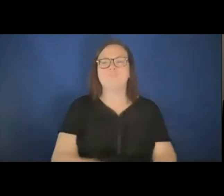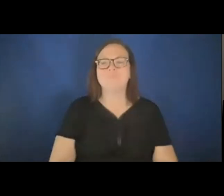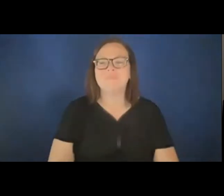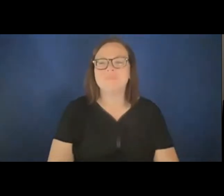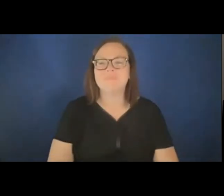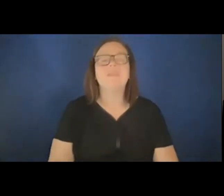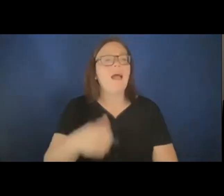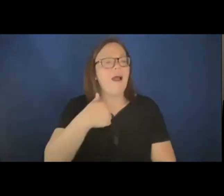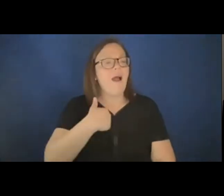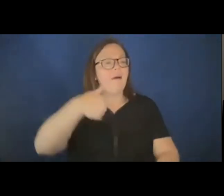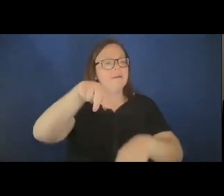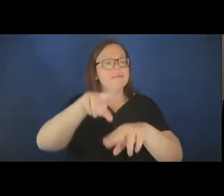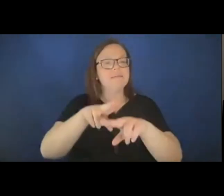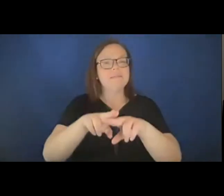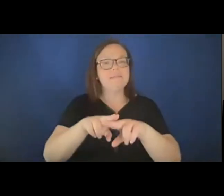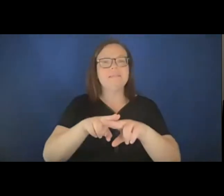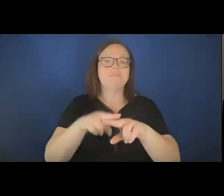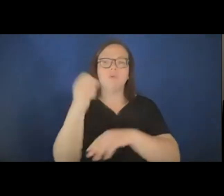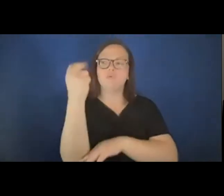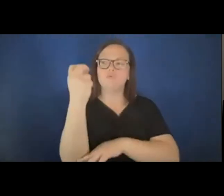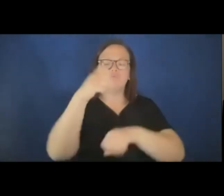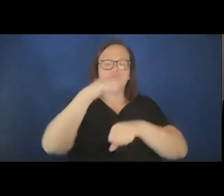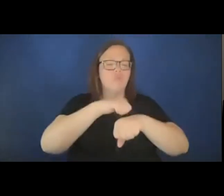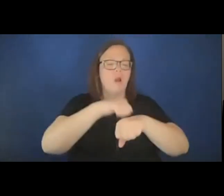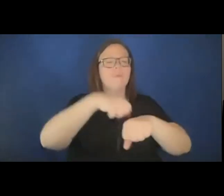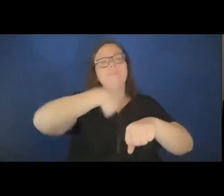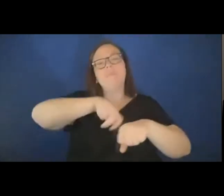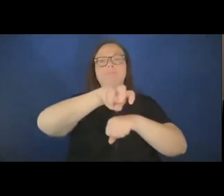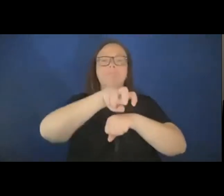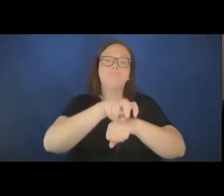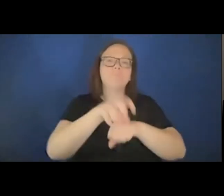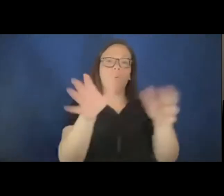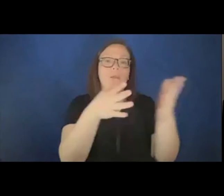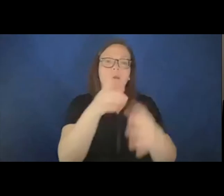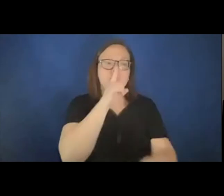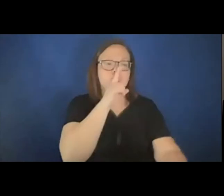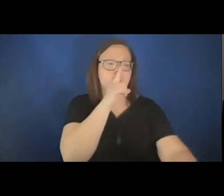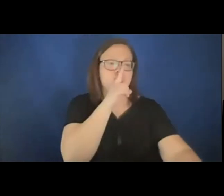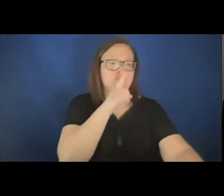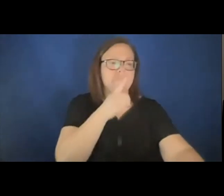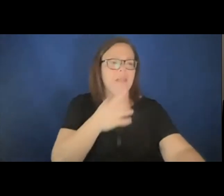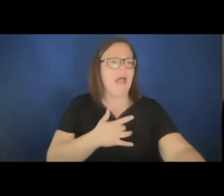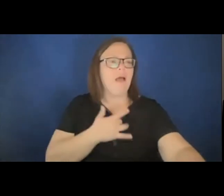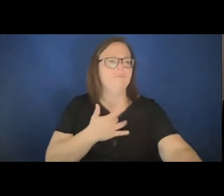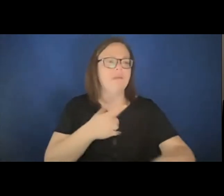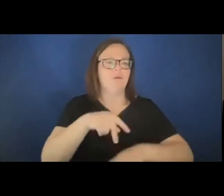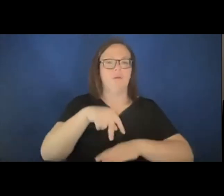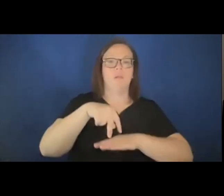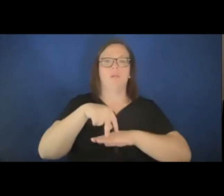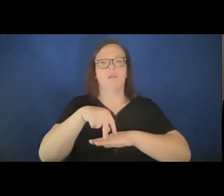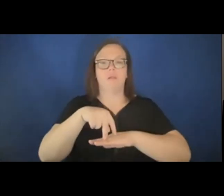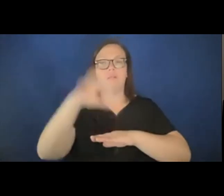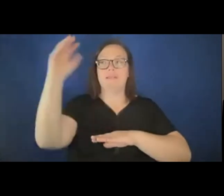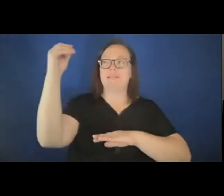I sit on a rock at noon. There is no wind. I feel unswayed and seen by the sun.